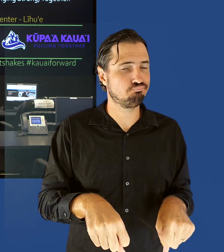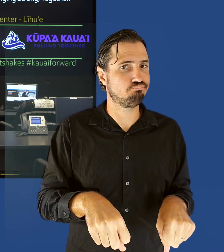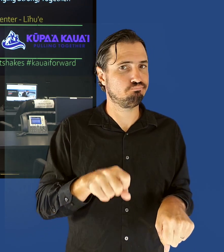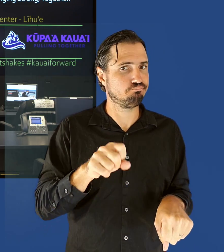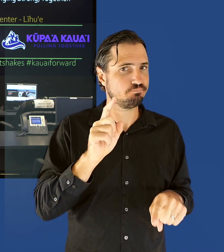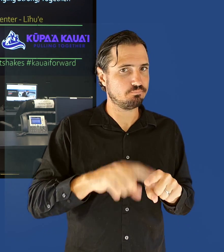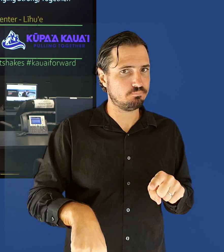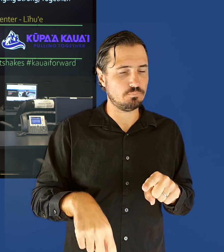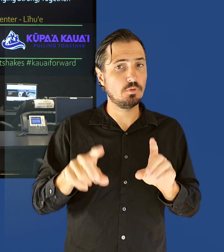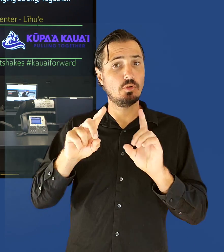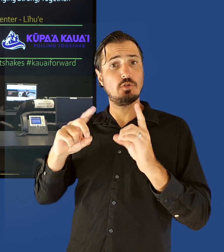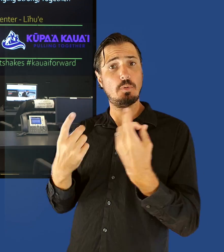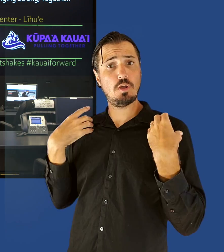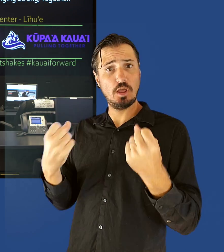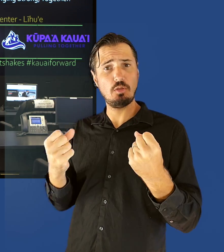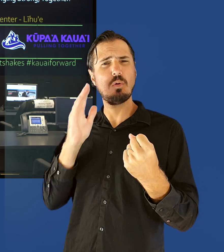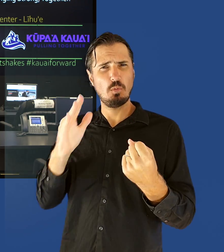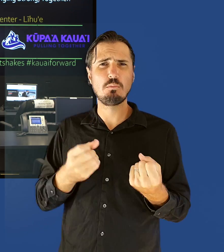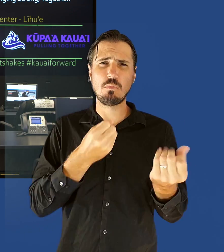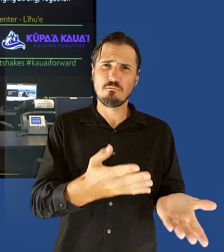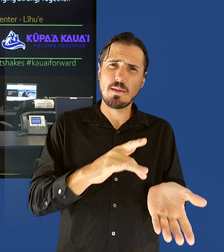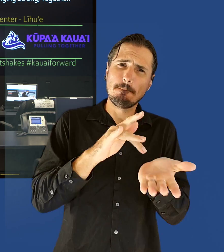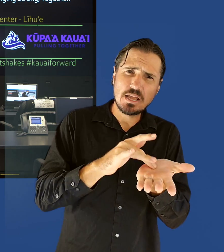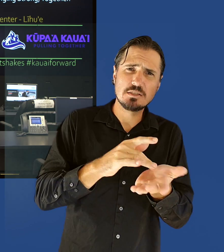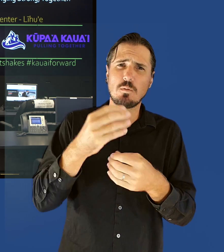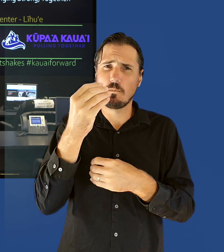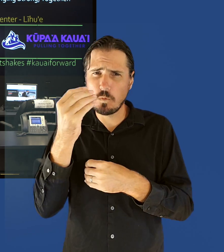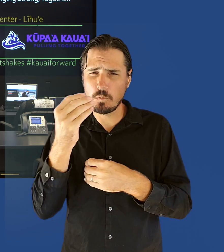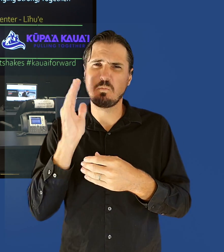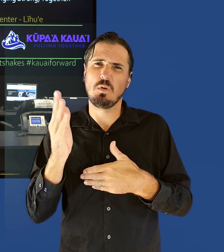DOH ensures that their needs are met, for things like groceries and medications.